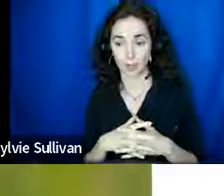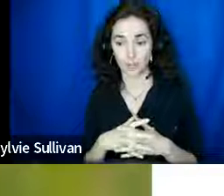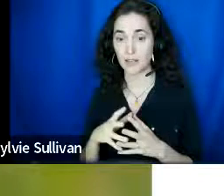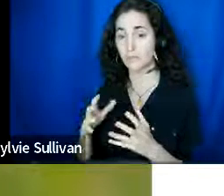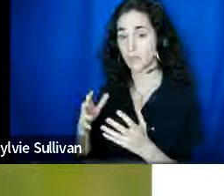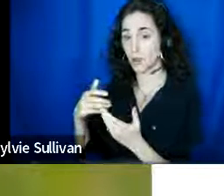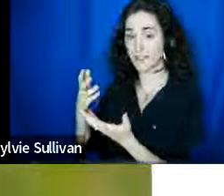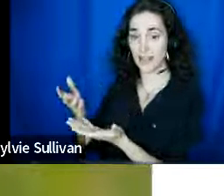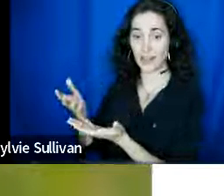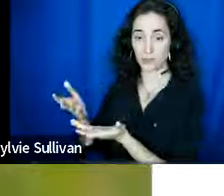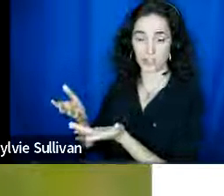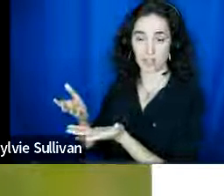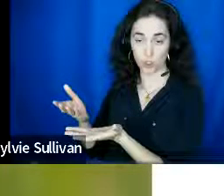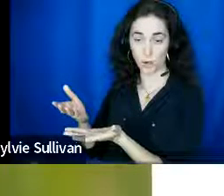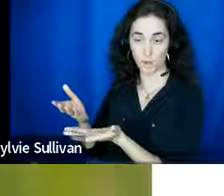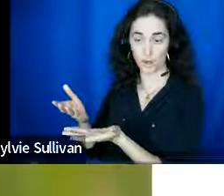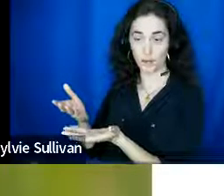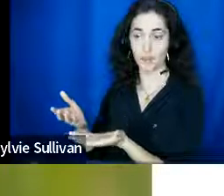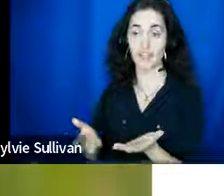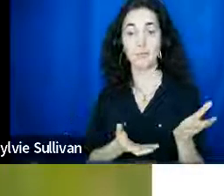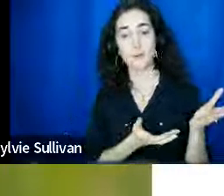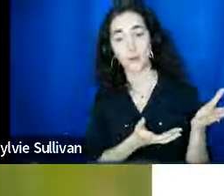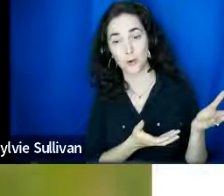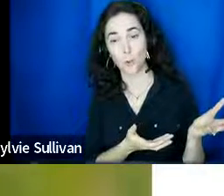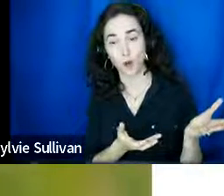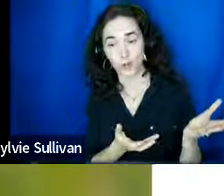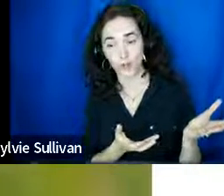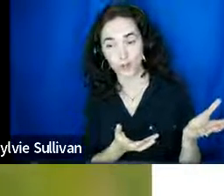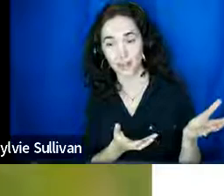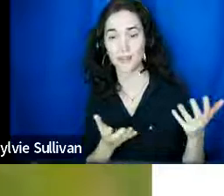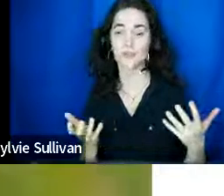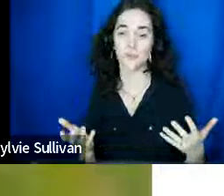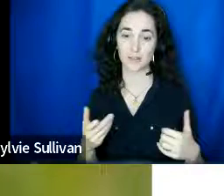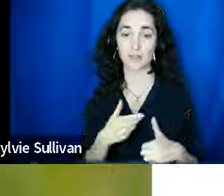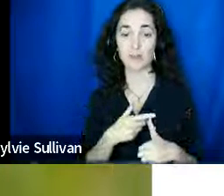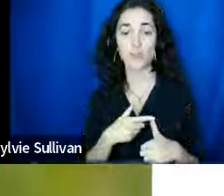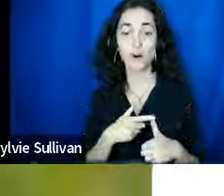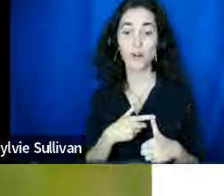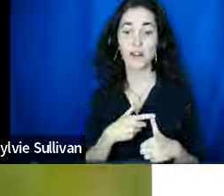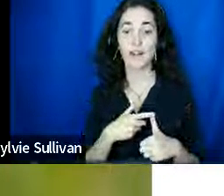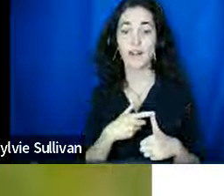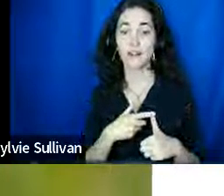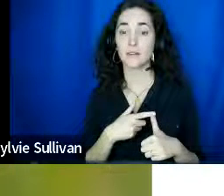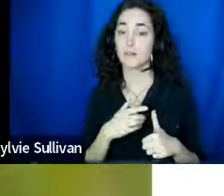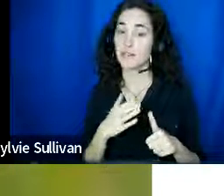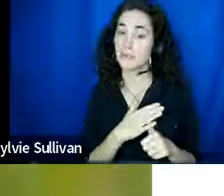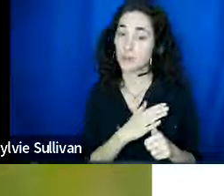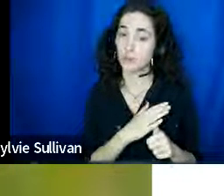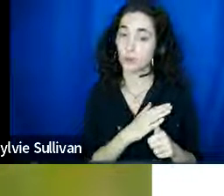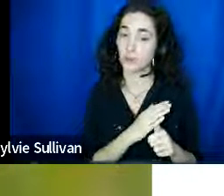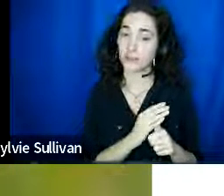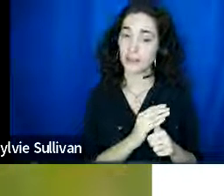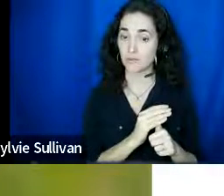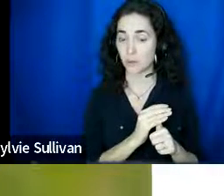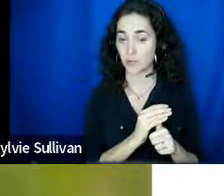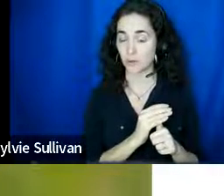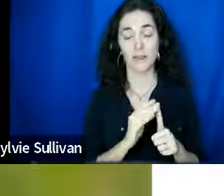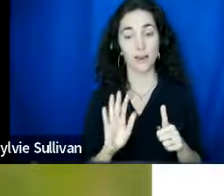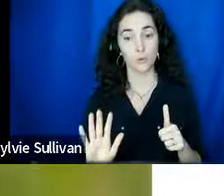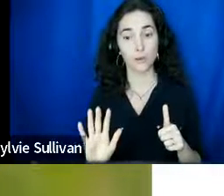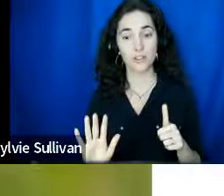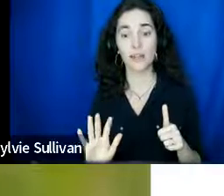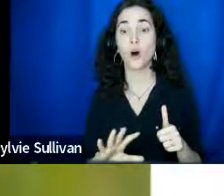If learning sign language is like swimming, Deaf people are your water. and here's the reason: first of all, it's best to learn with a native speaker.